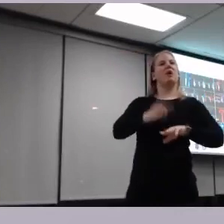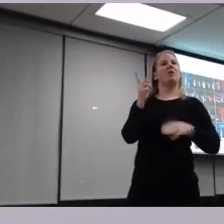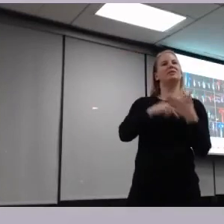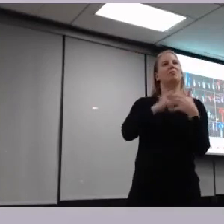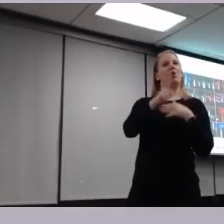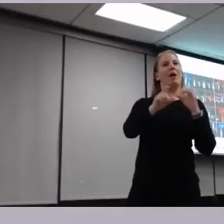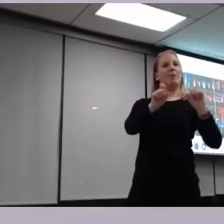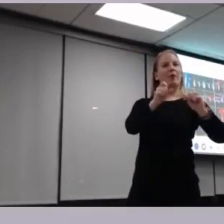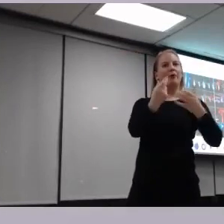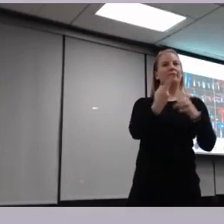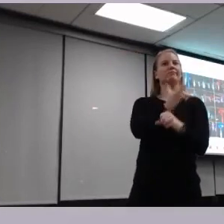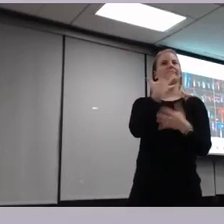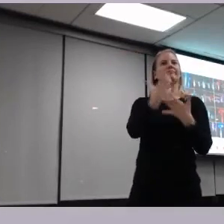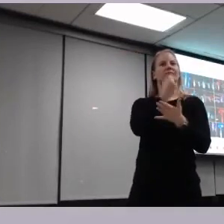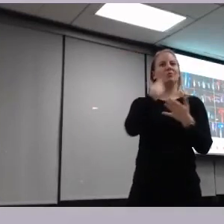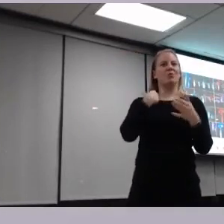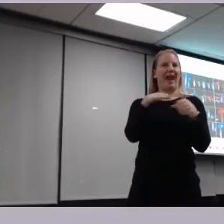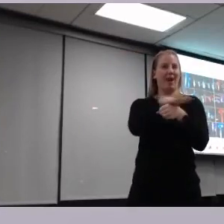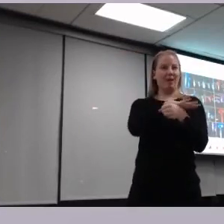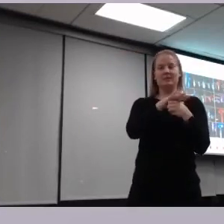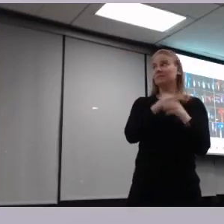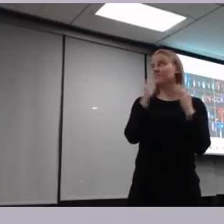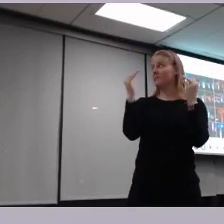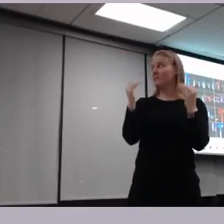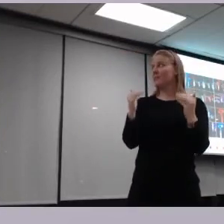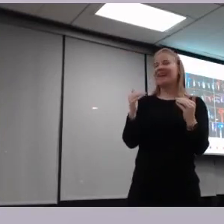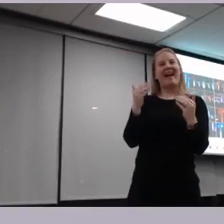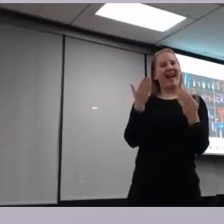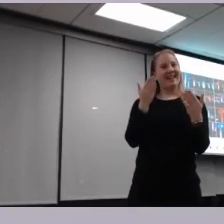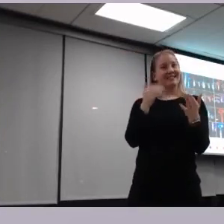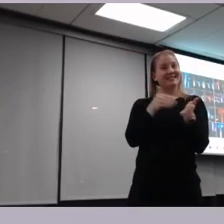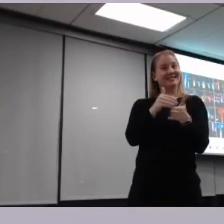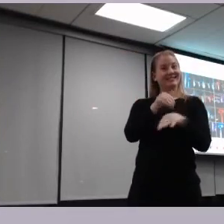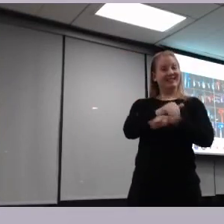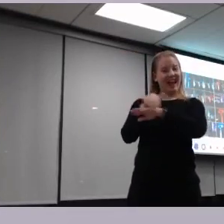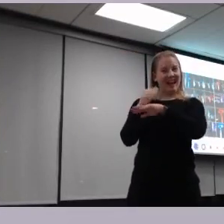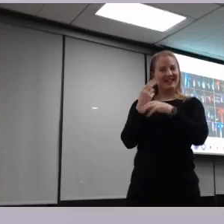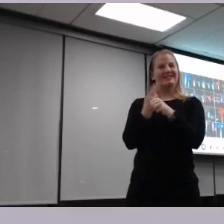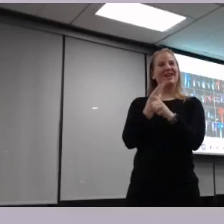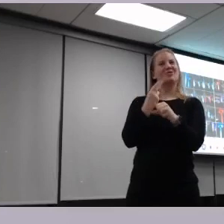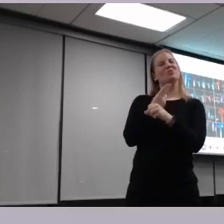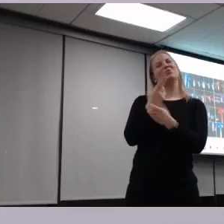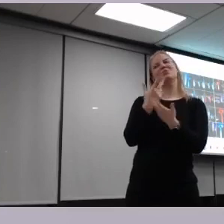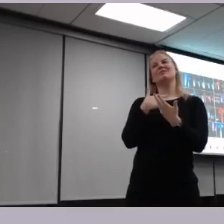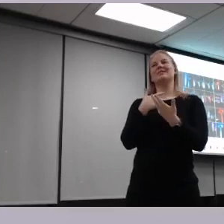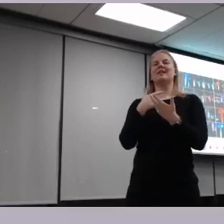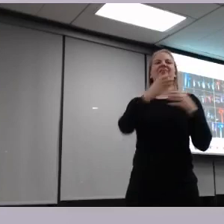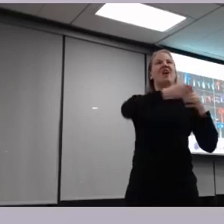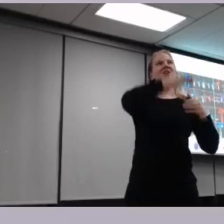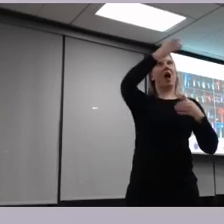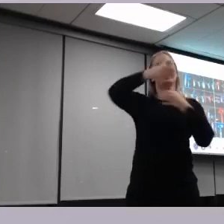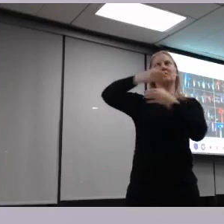And at night the columns of the bridge became canvas of these these operable lightings and this lights at night